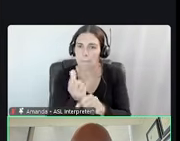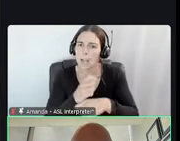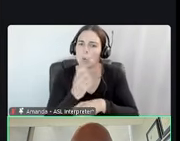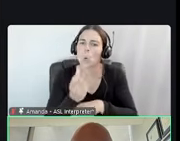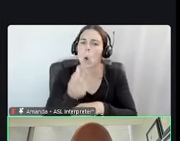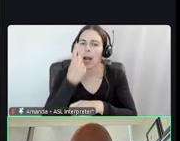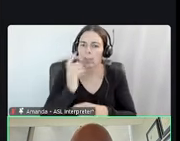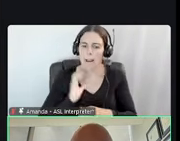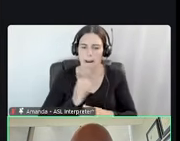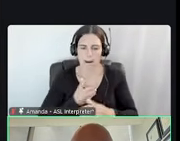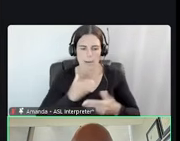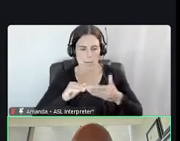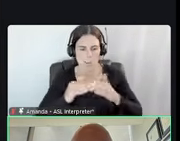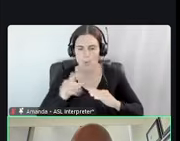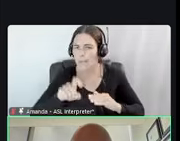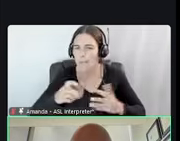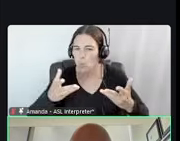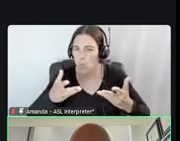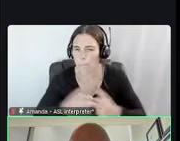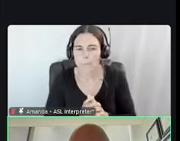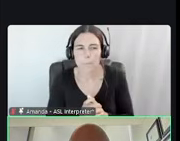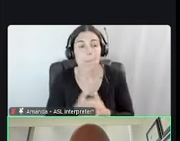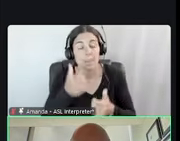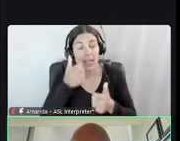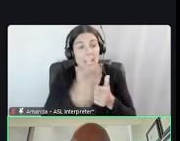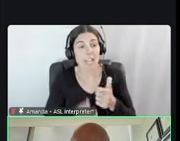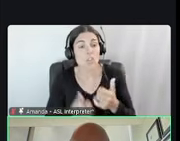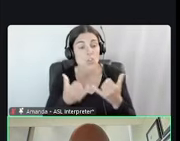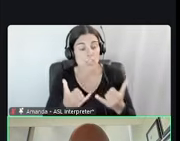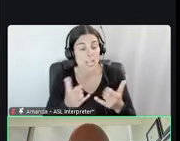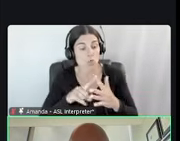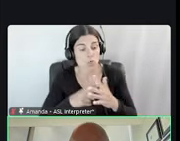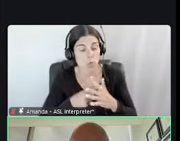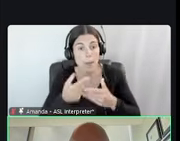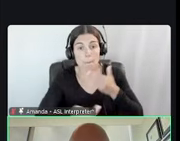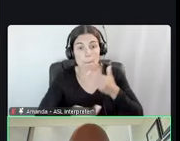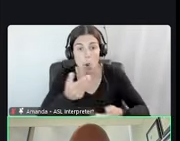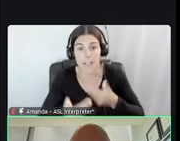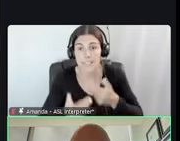communities need. Each hub is now starting the process of establishing their own governance,